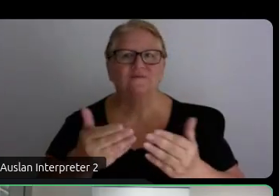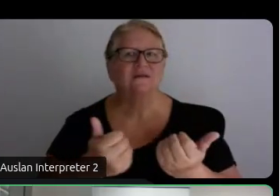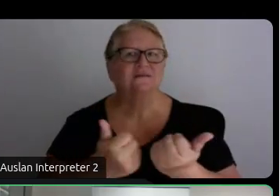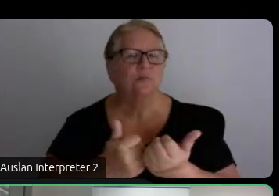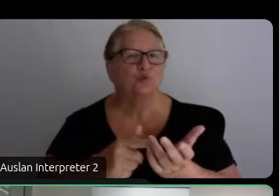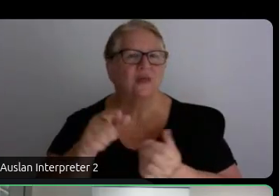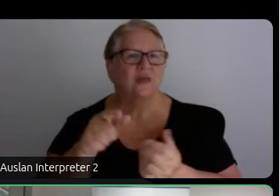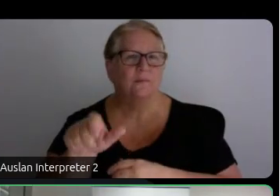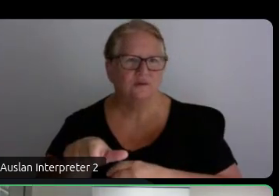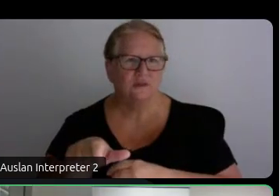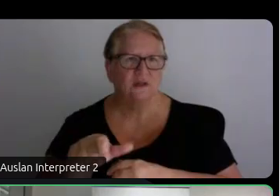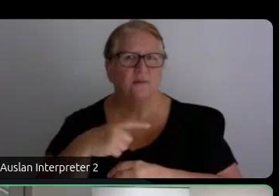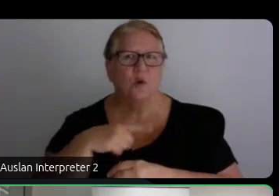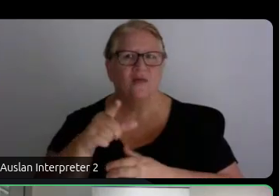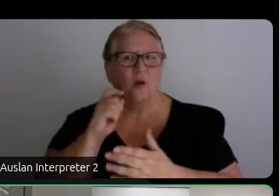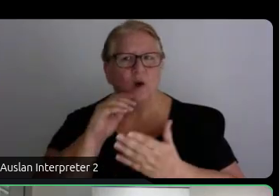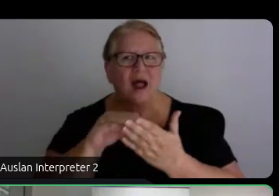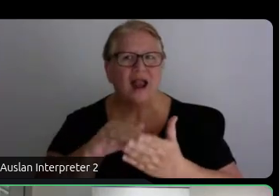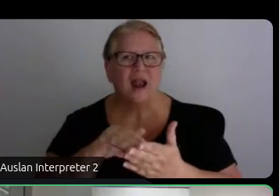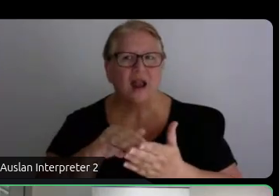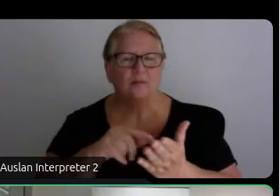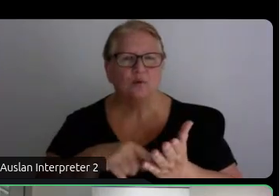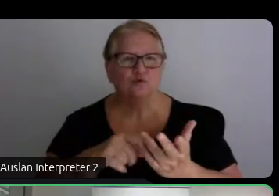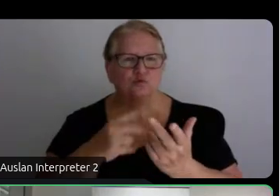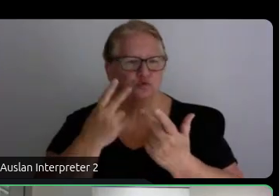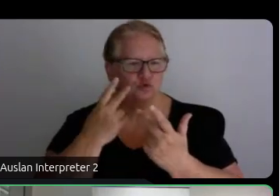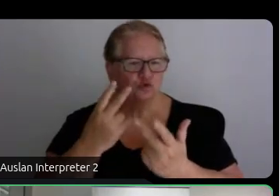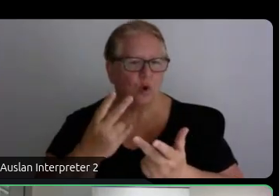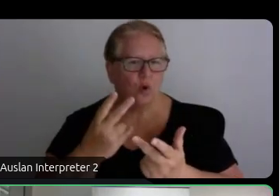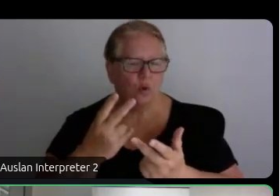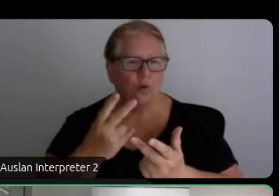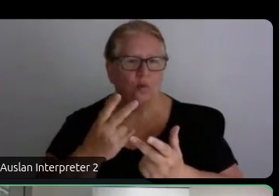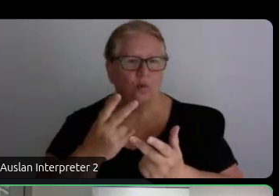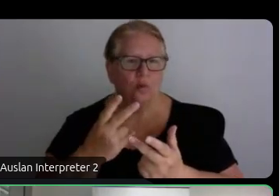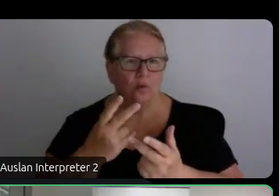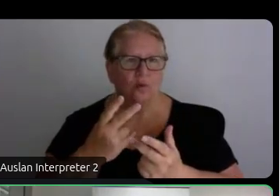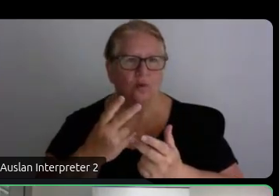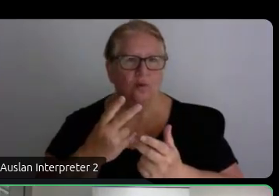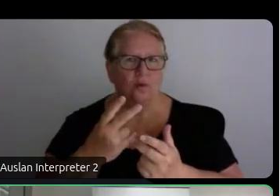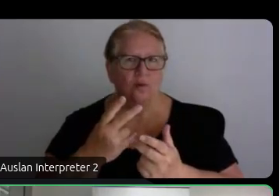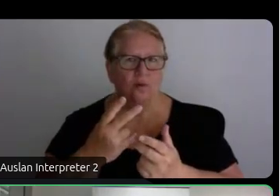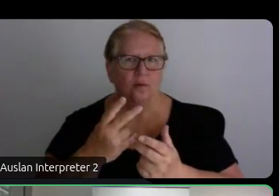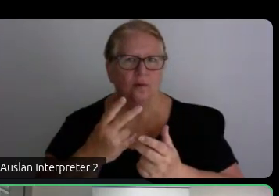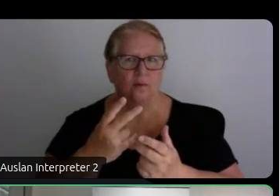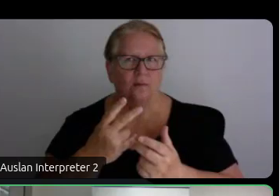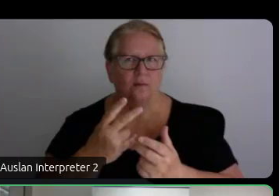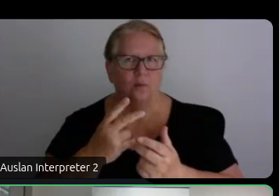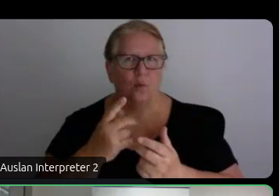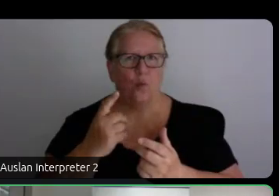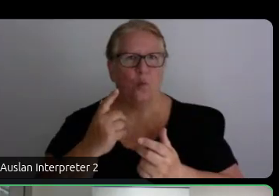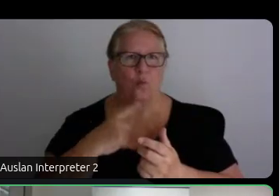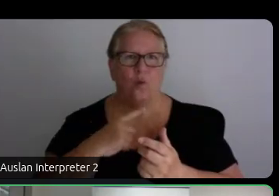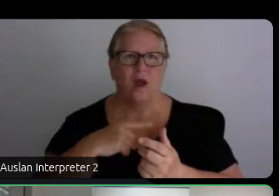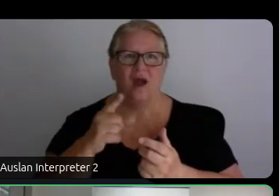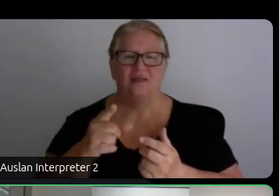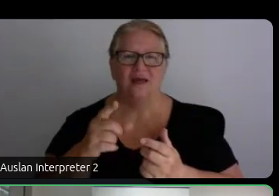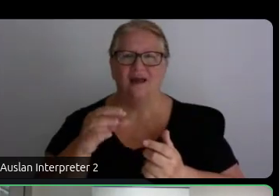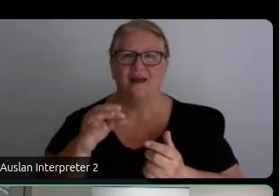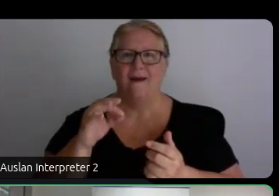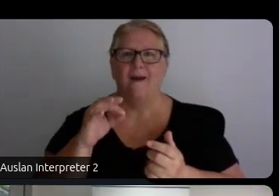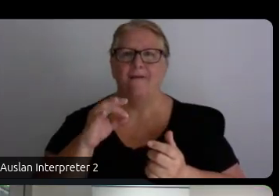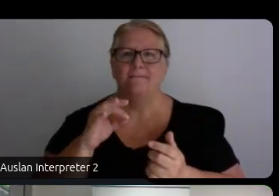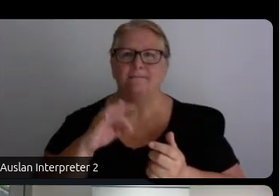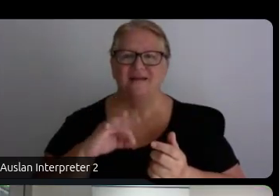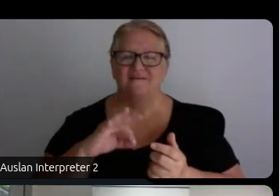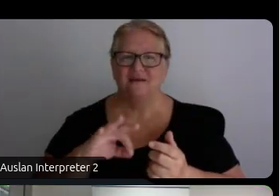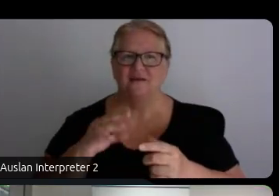um because that helps to indicate again how uh why the benefit may be there for um an